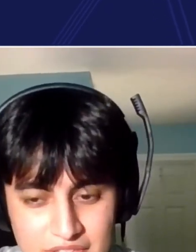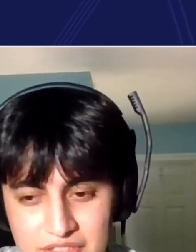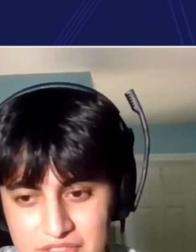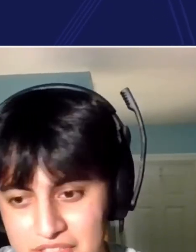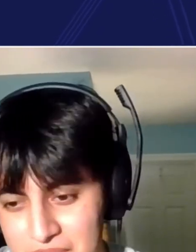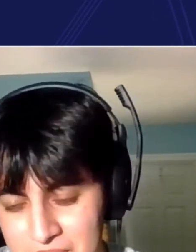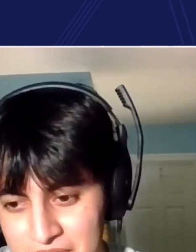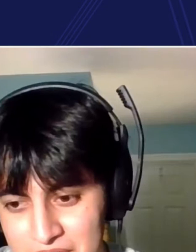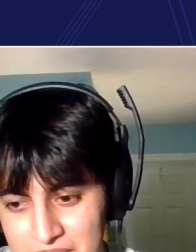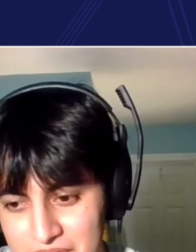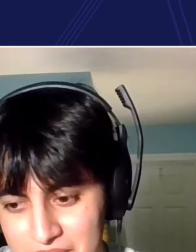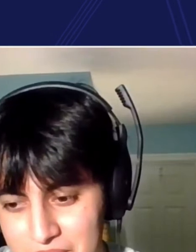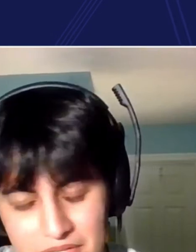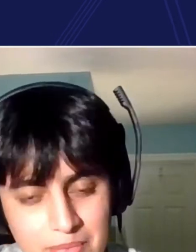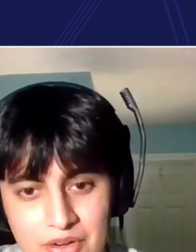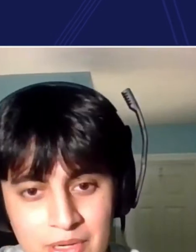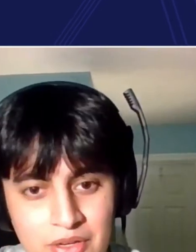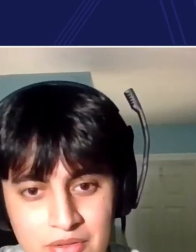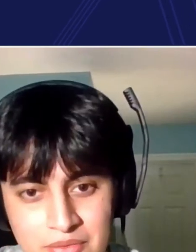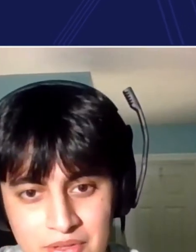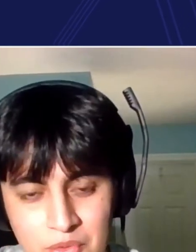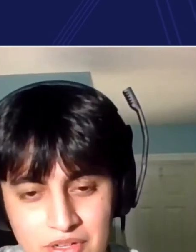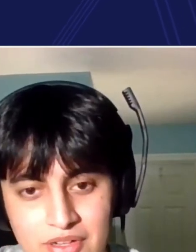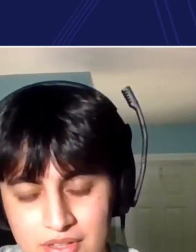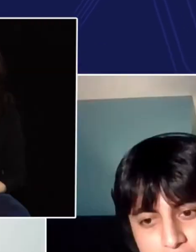It's something that I'll read about on my own and whatnot.